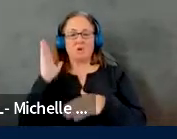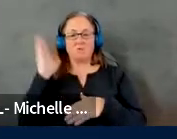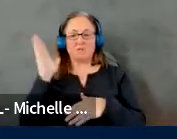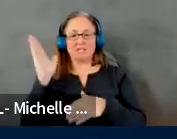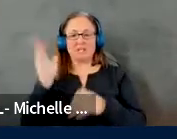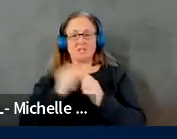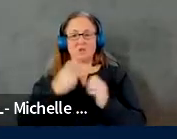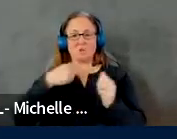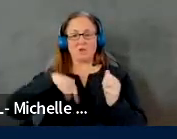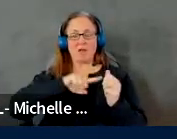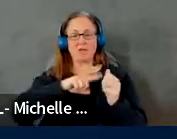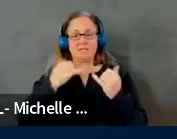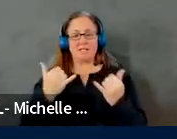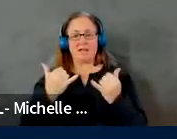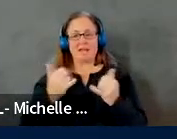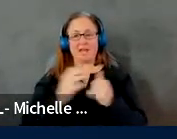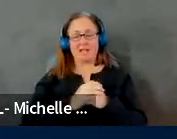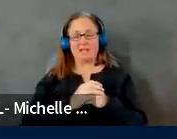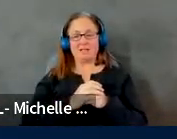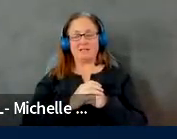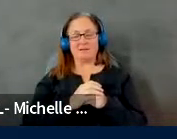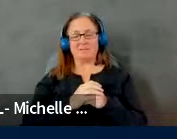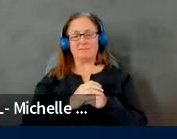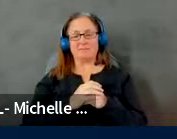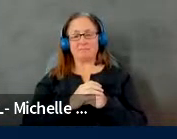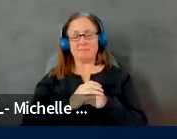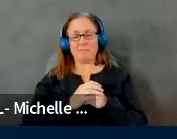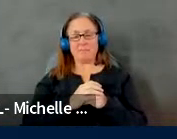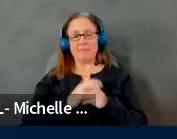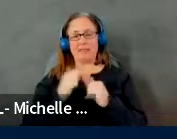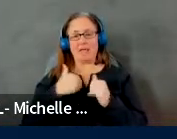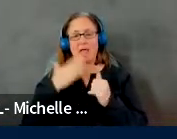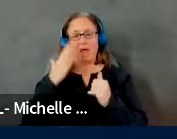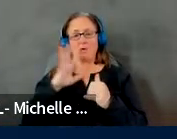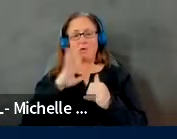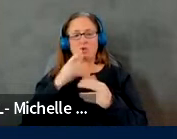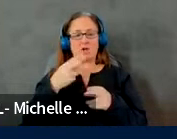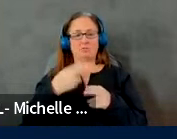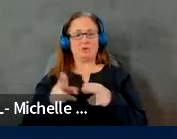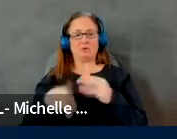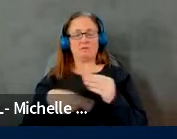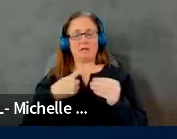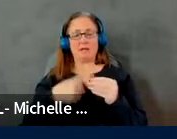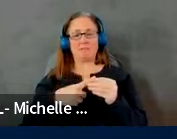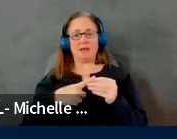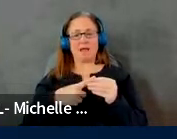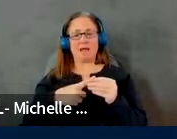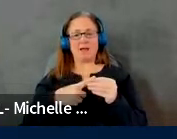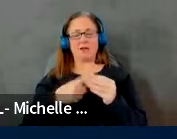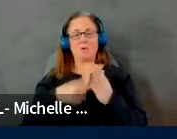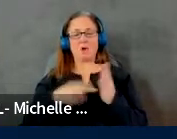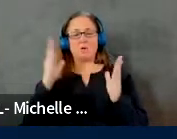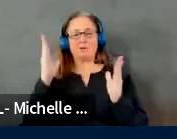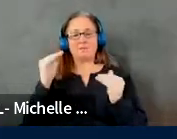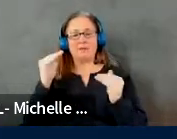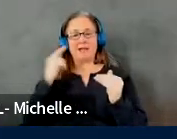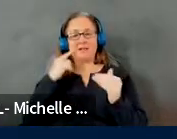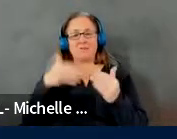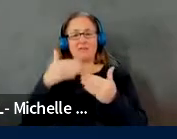all of us today. I'm going to just talk briefly about what to expect in the next steps in our